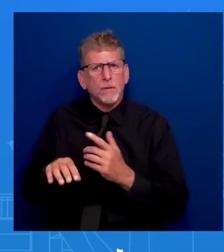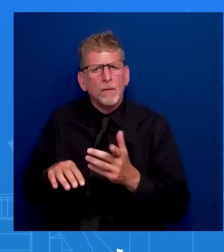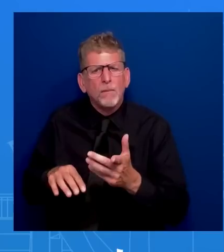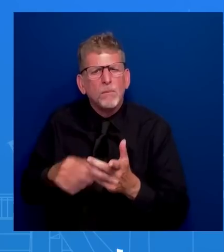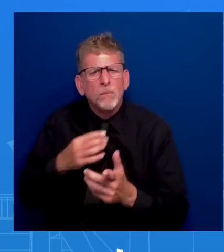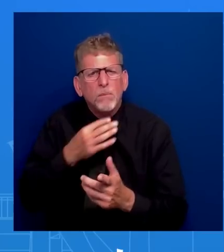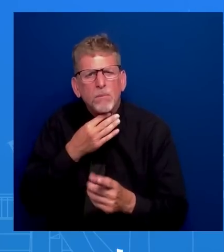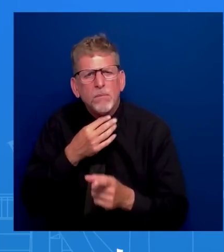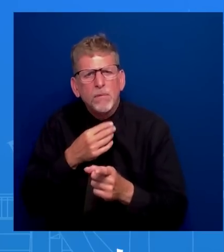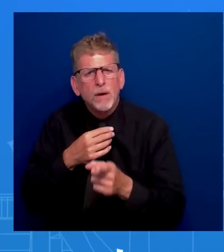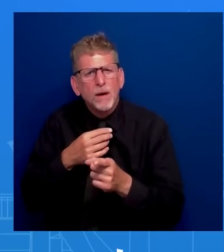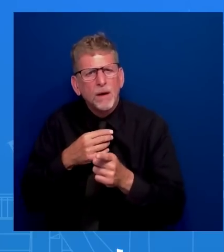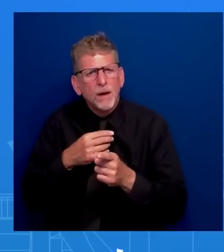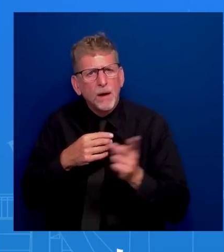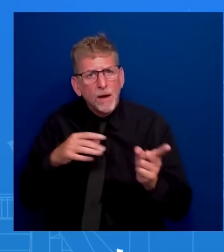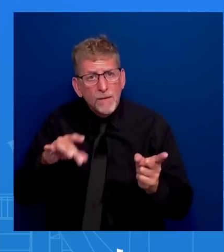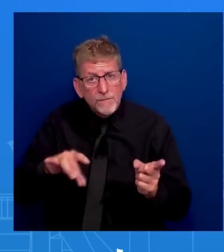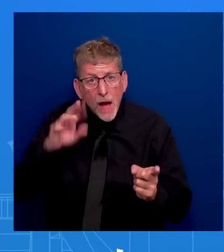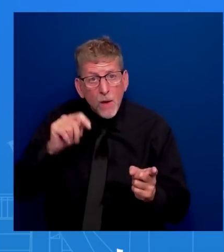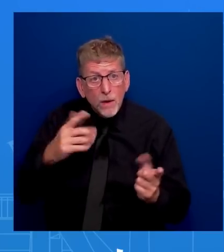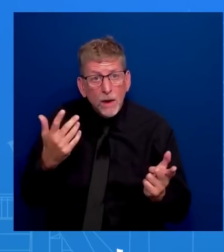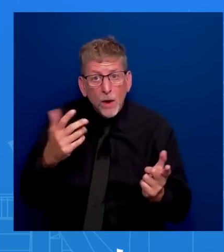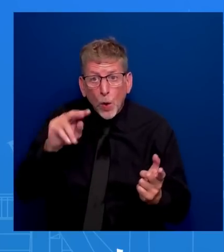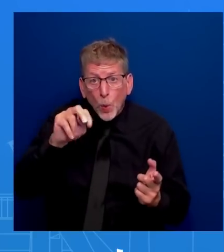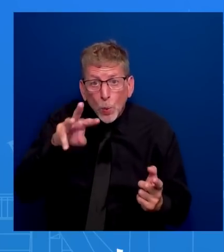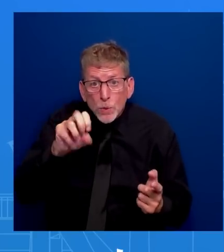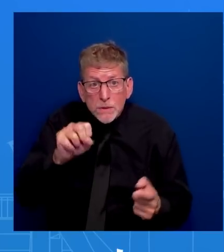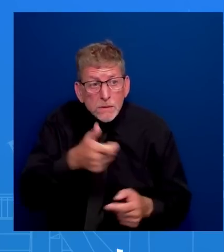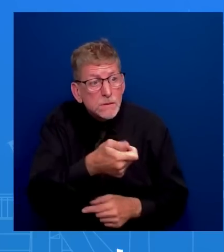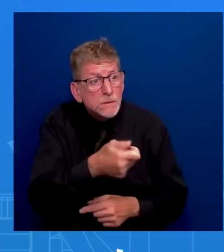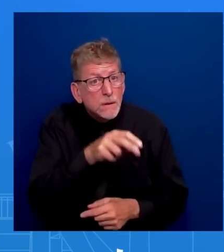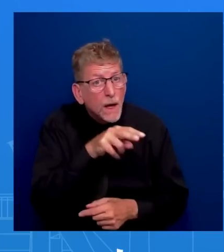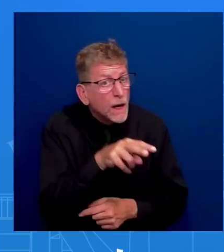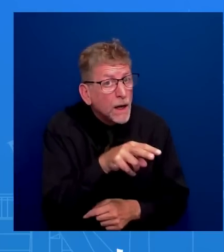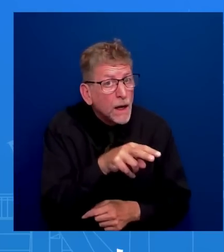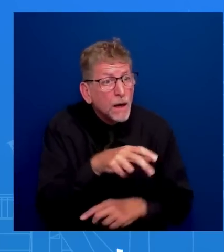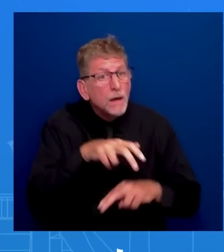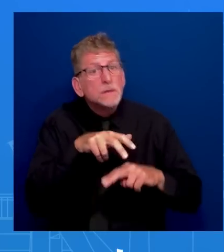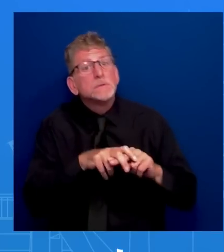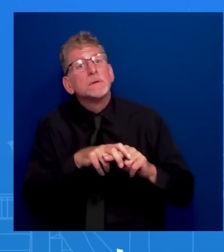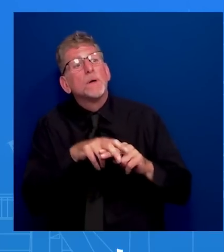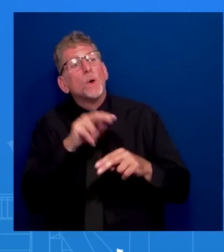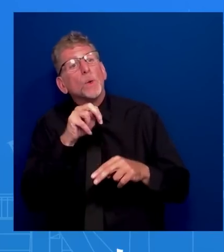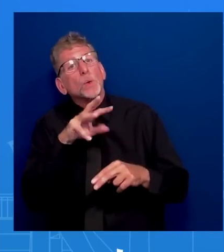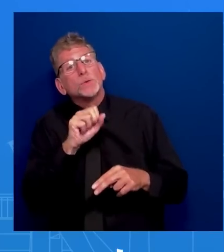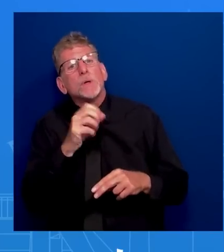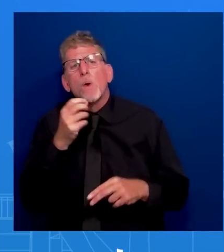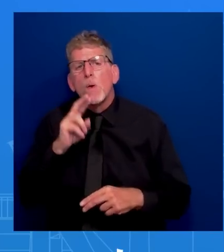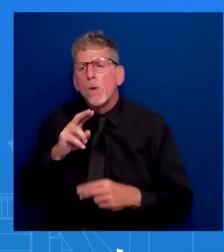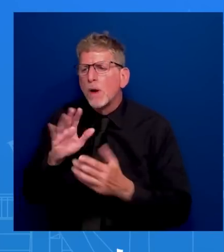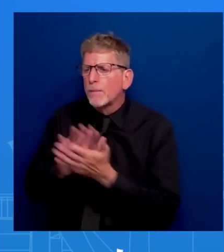He was not aware of -- of -- of the --